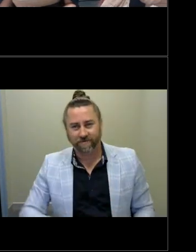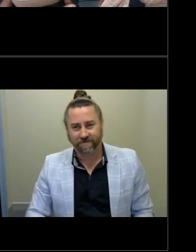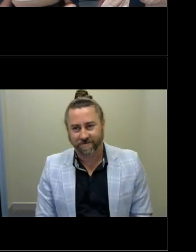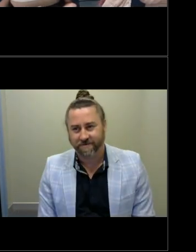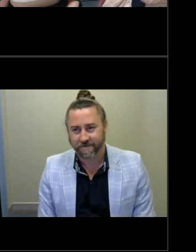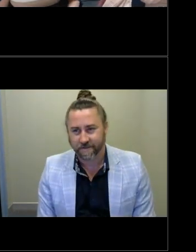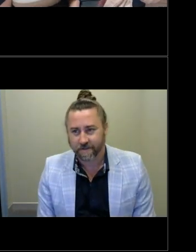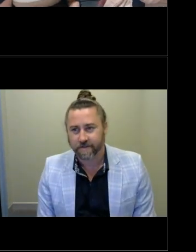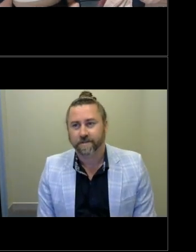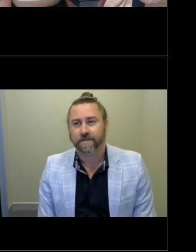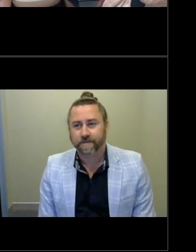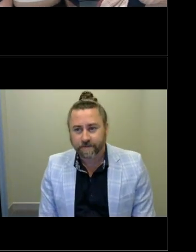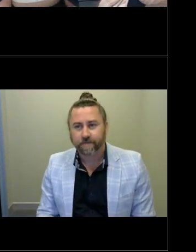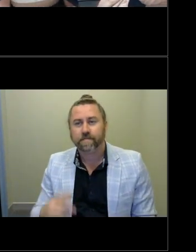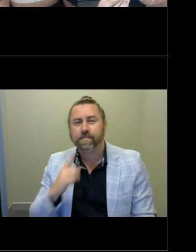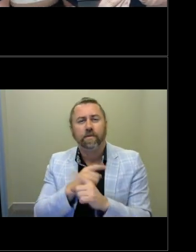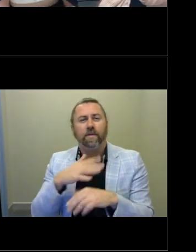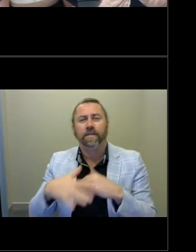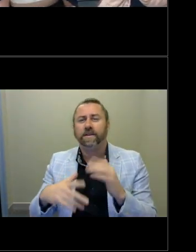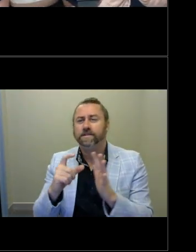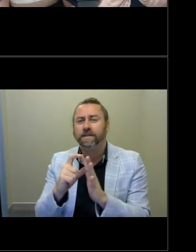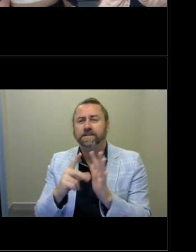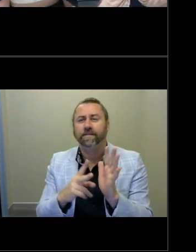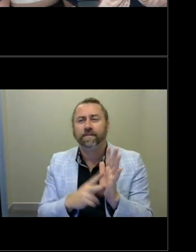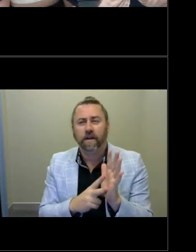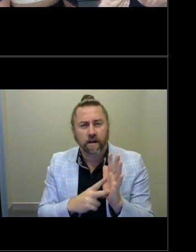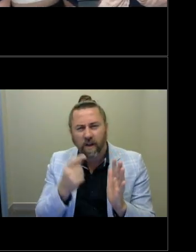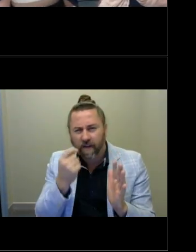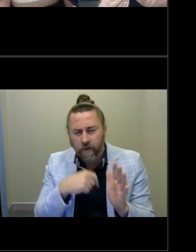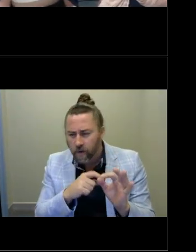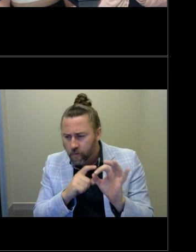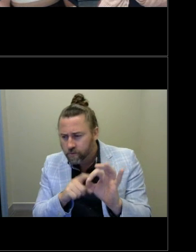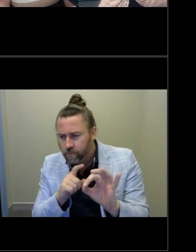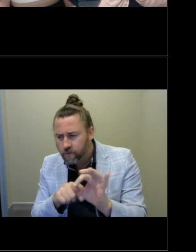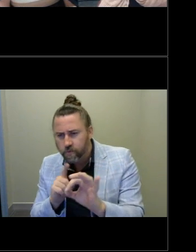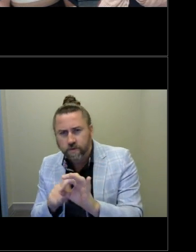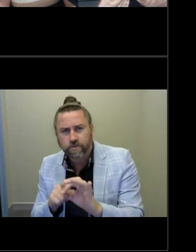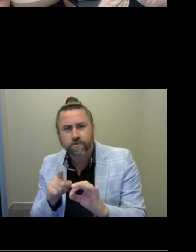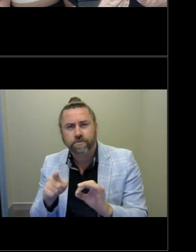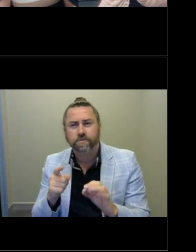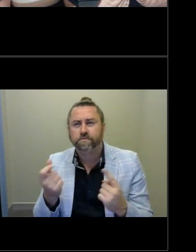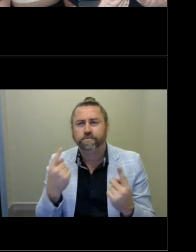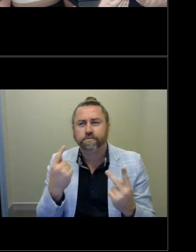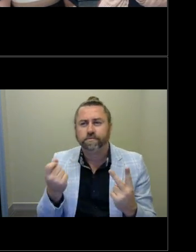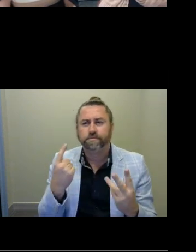And before we go off the topic of domestic violence we have a few more questions that had come from our audience ahead of the webinar.